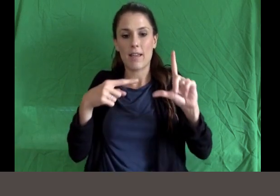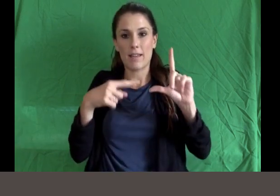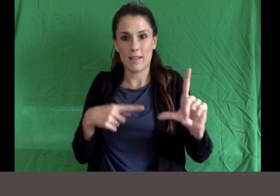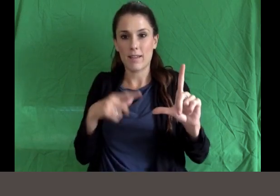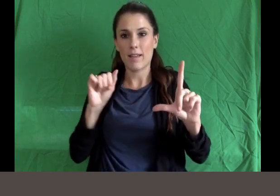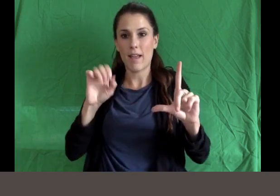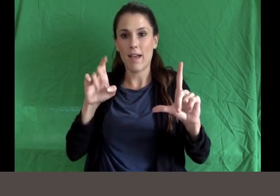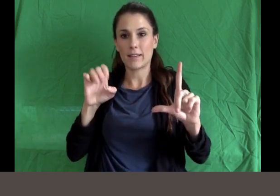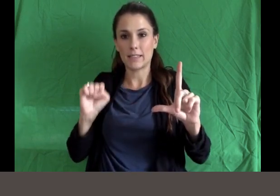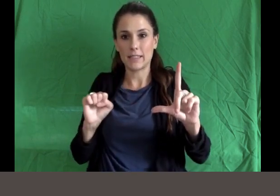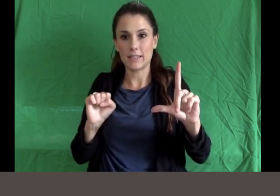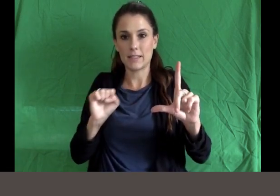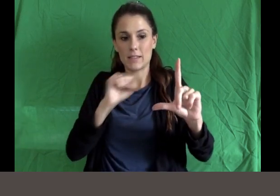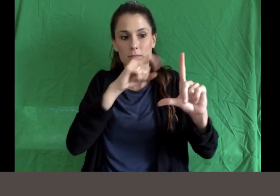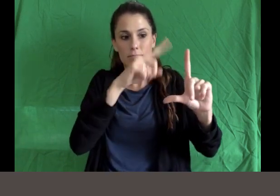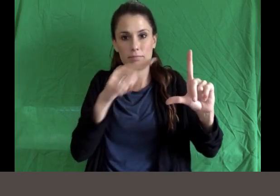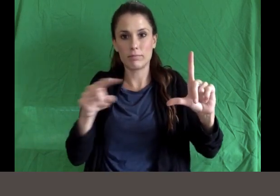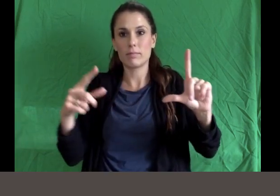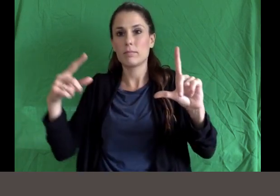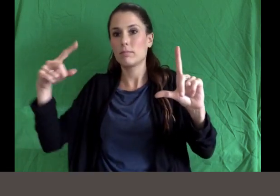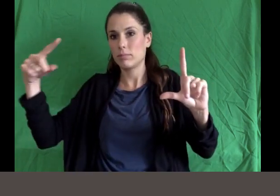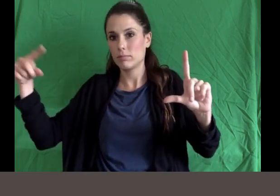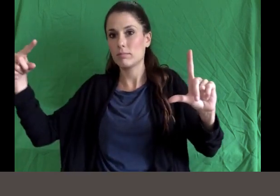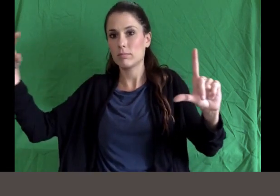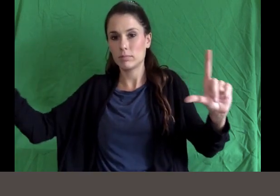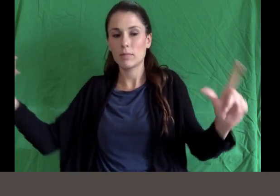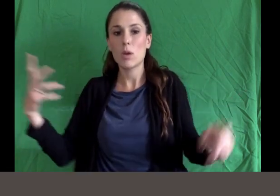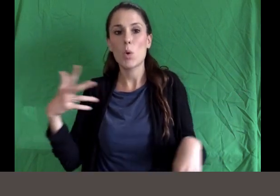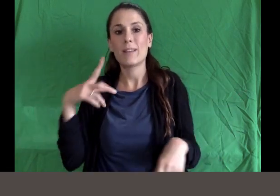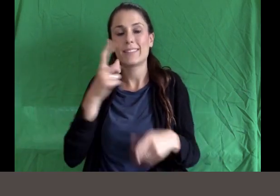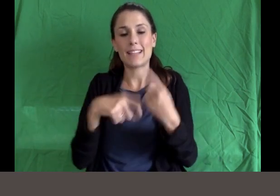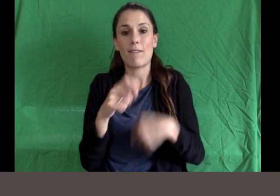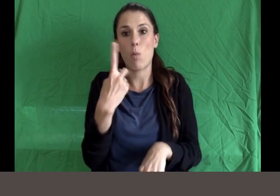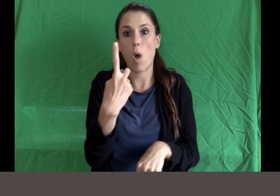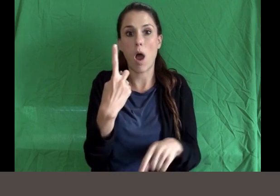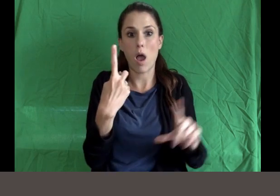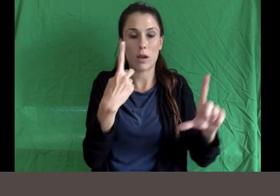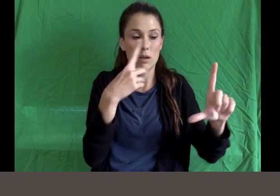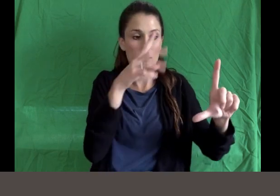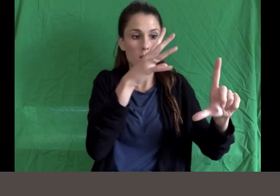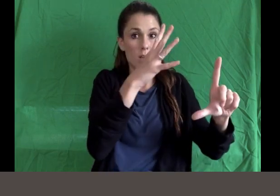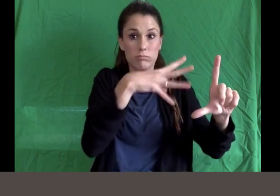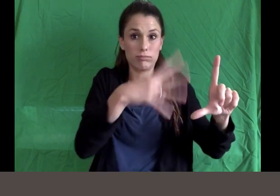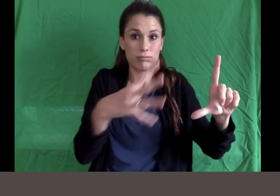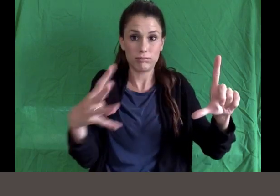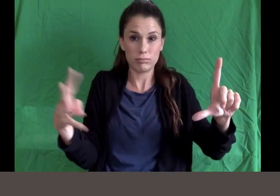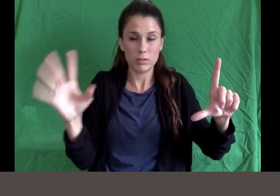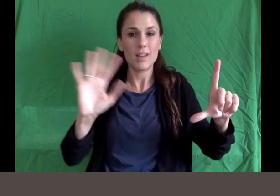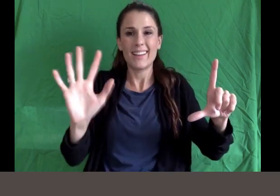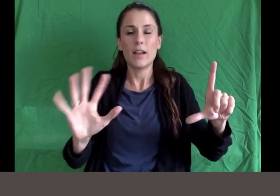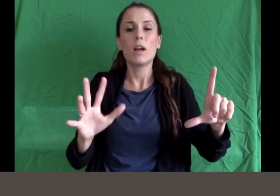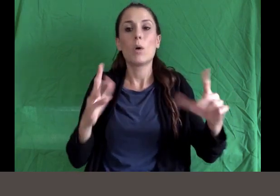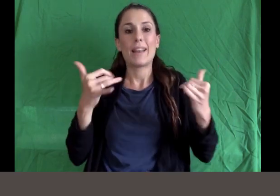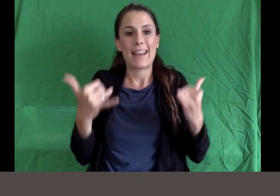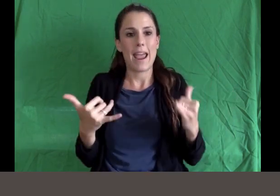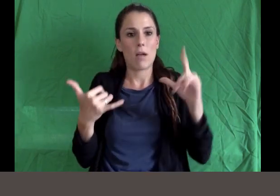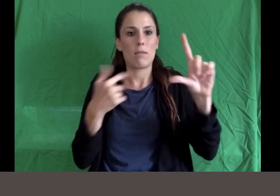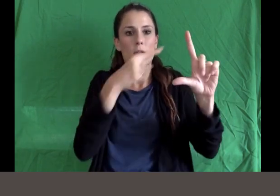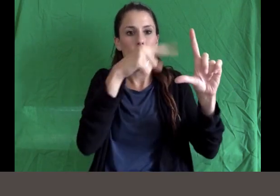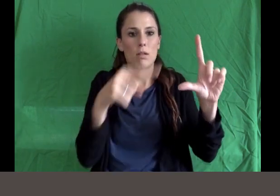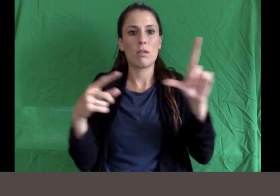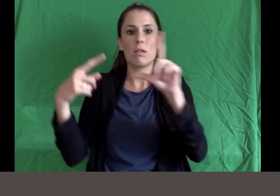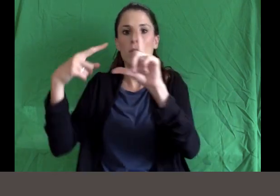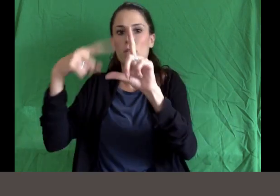when we do this instead of using a single axes you can actually see that we have a very different